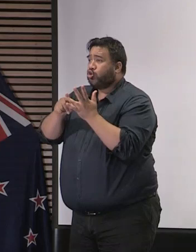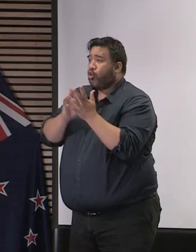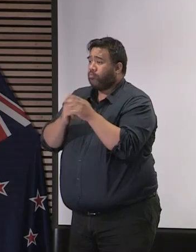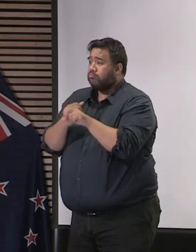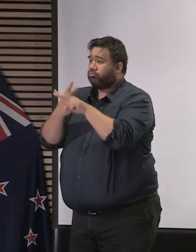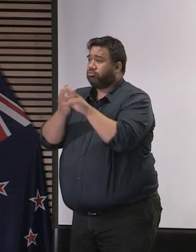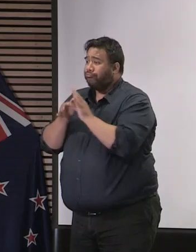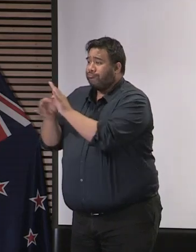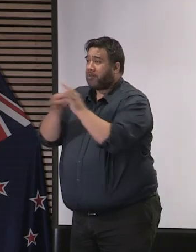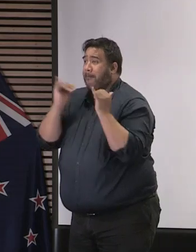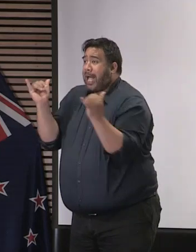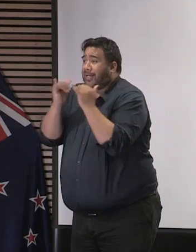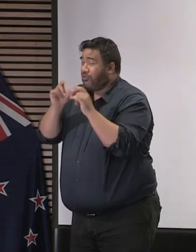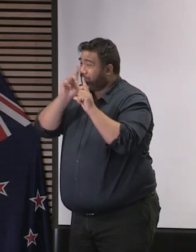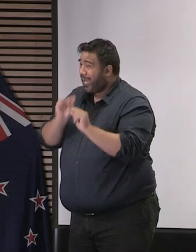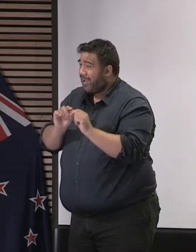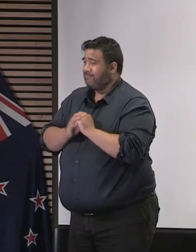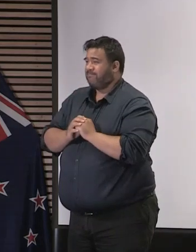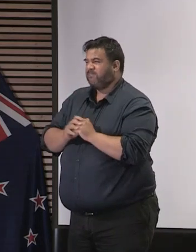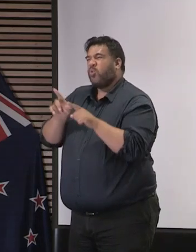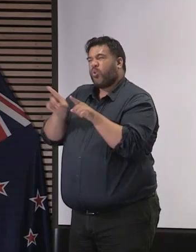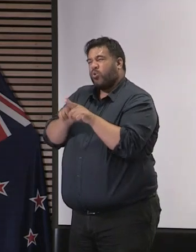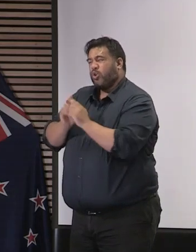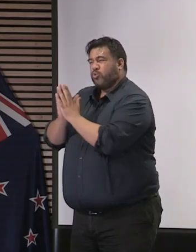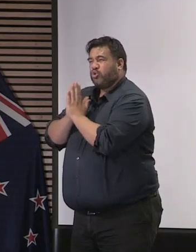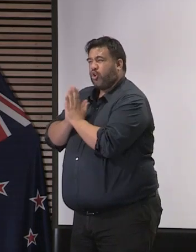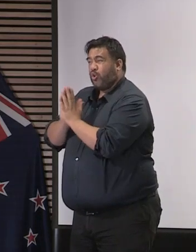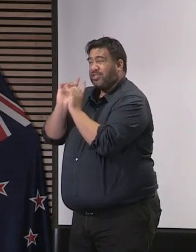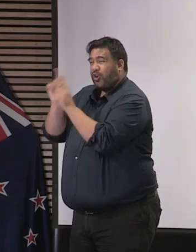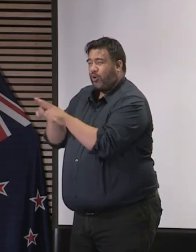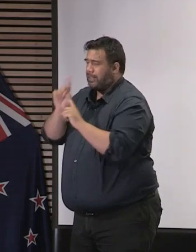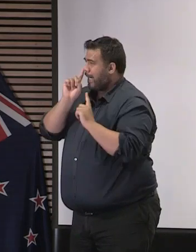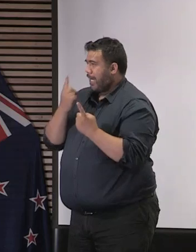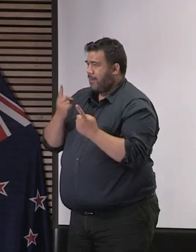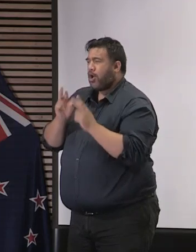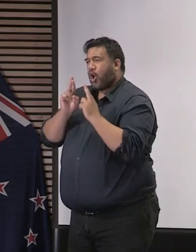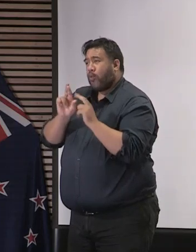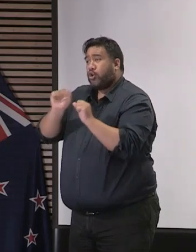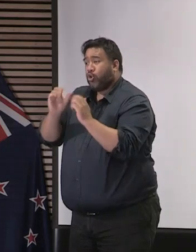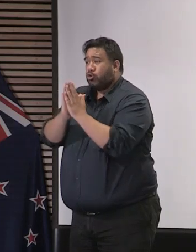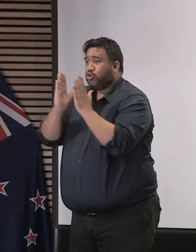family online or by phone or even have a Zoom party. You